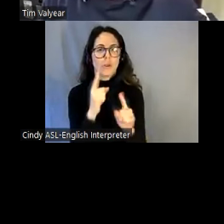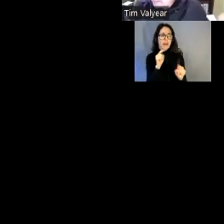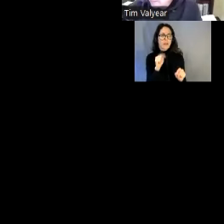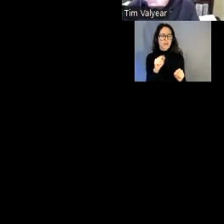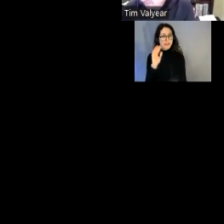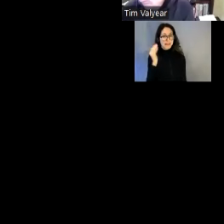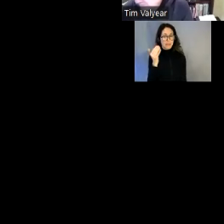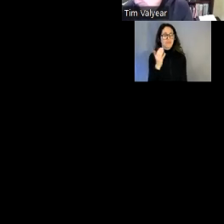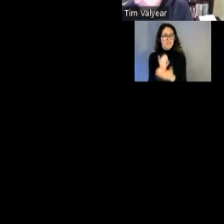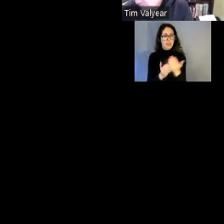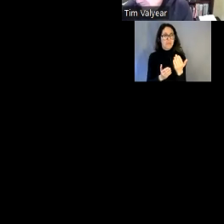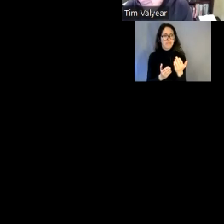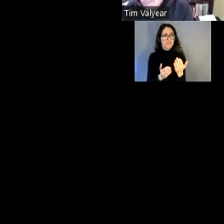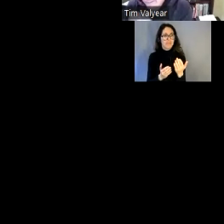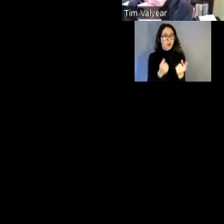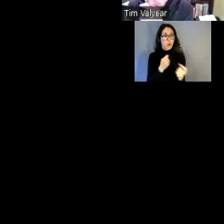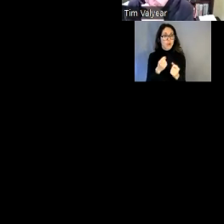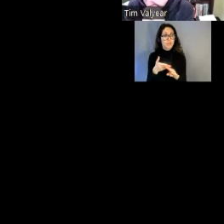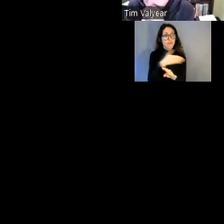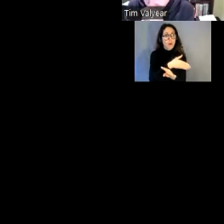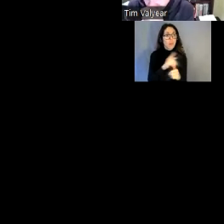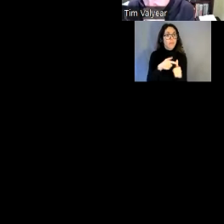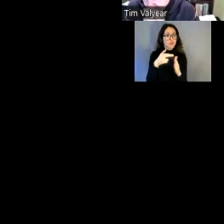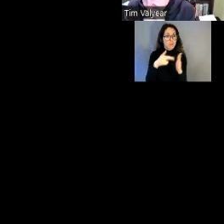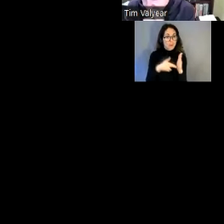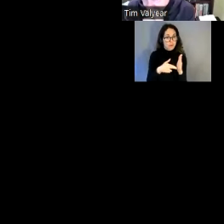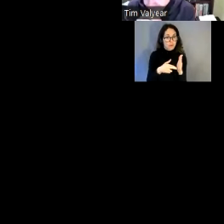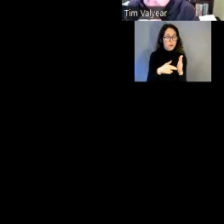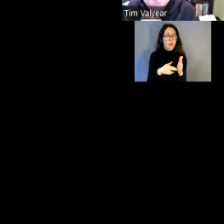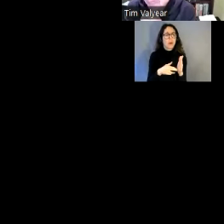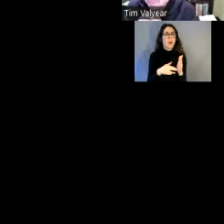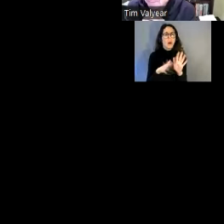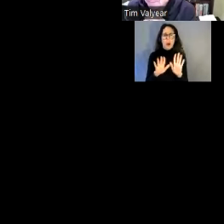material » SPEAKER: Thank you, Tim. We